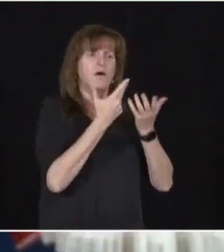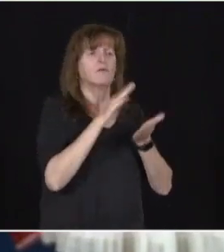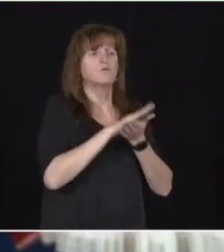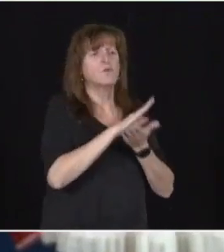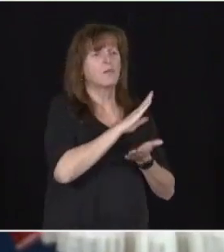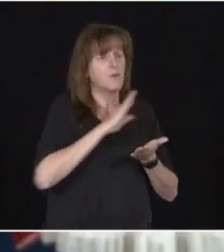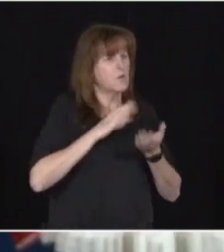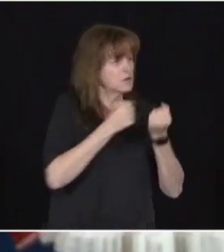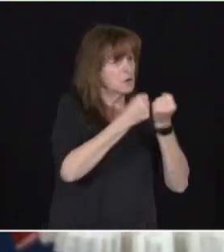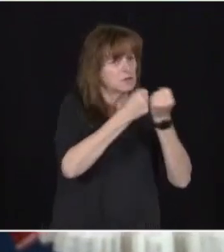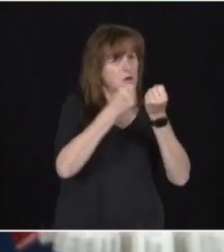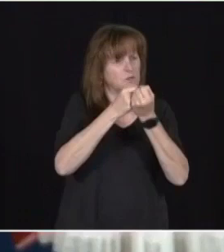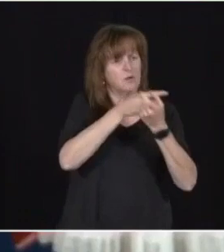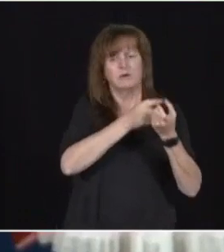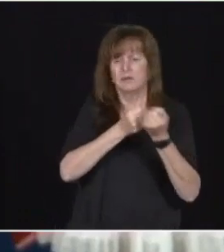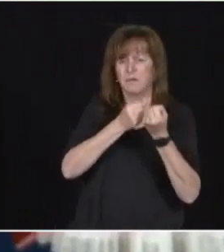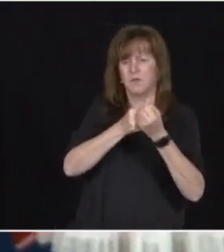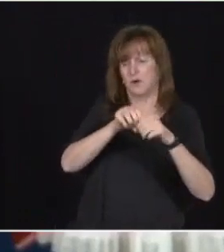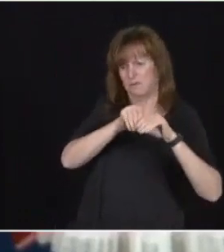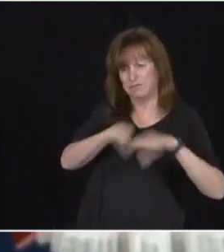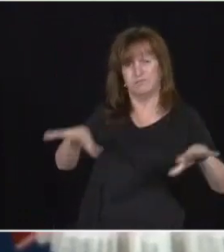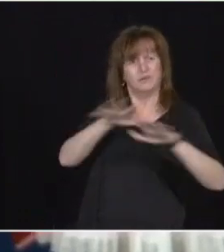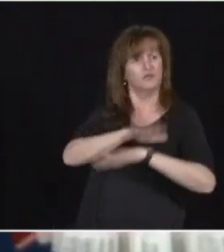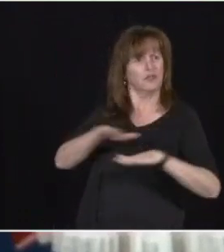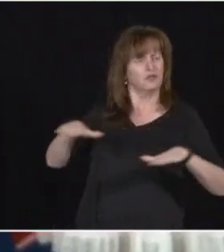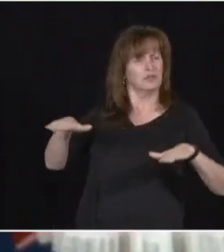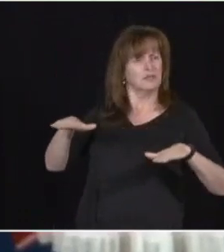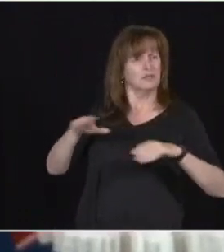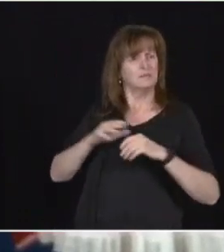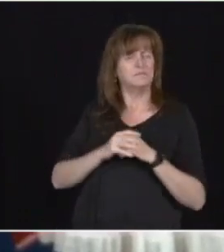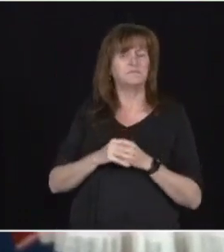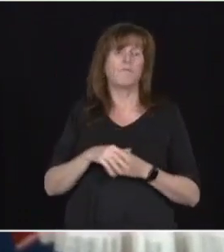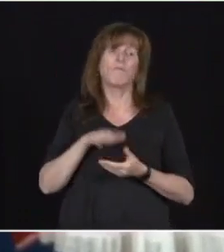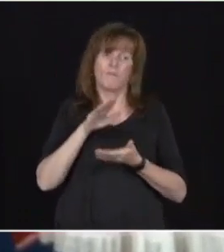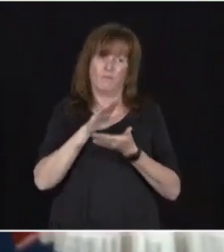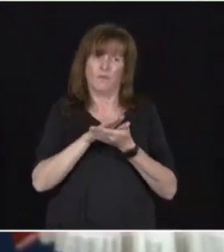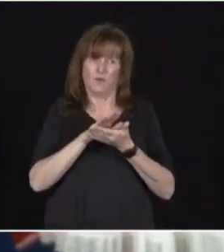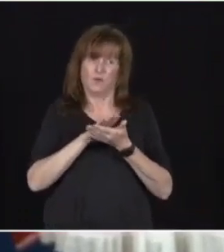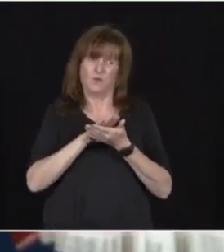they have been identified and negotiated to support school boards. We are scaling up our summer program.